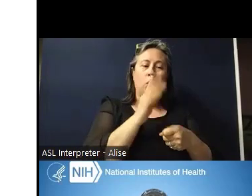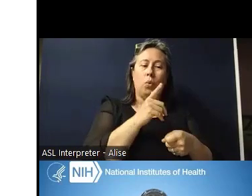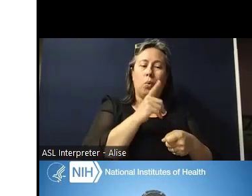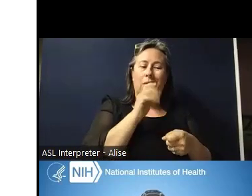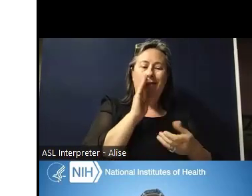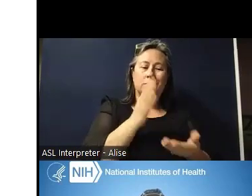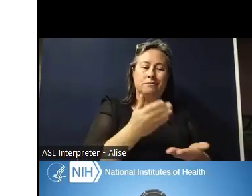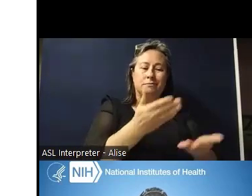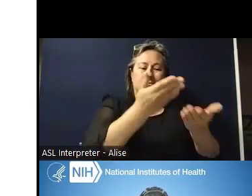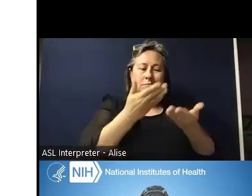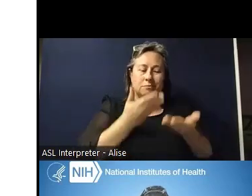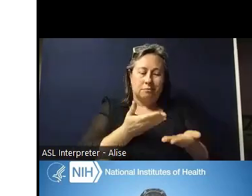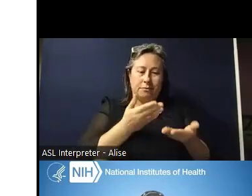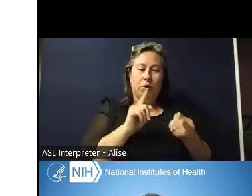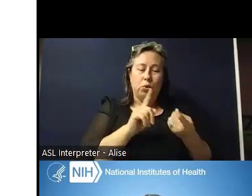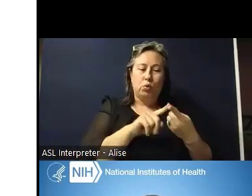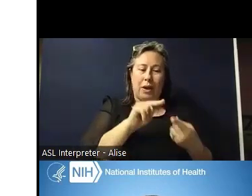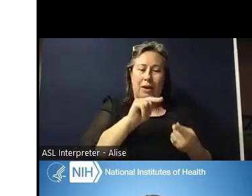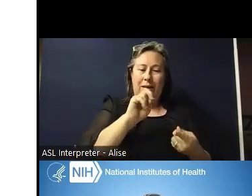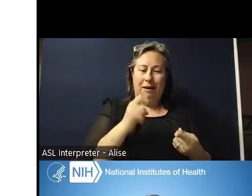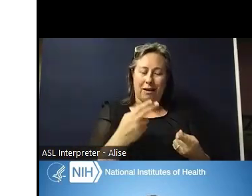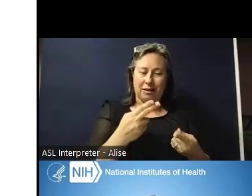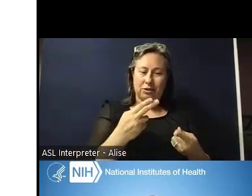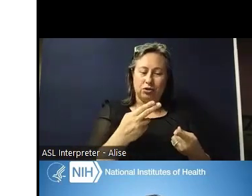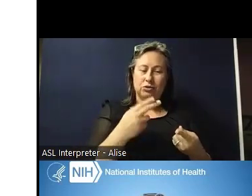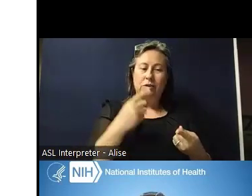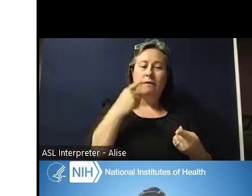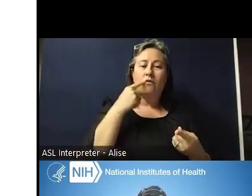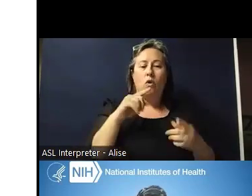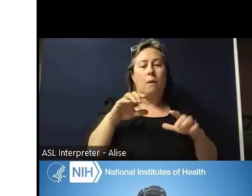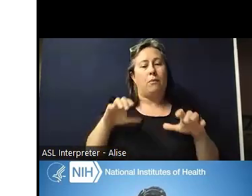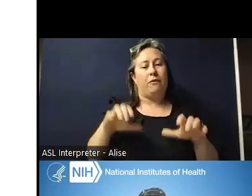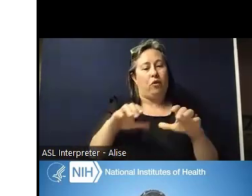and be accountable to us for the performance of the project,